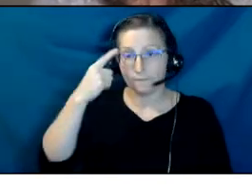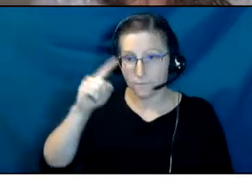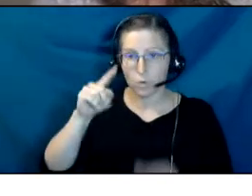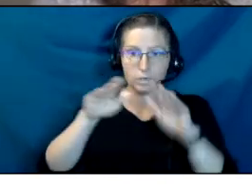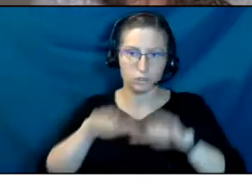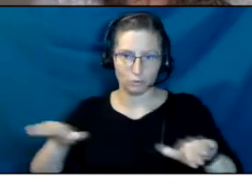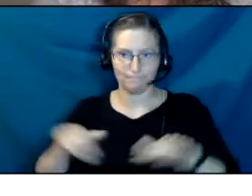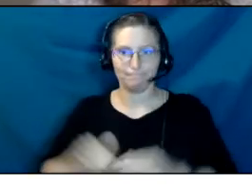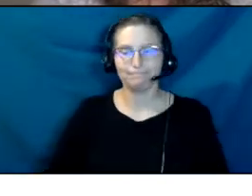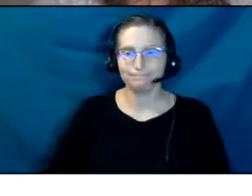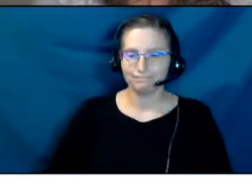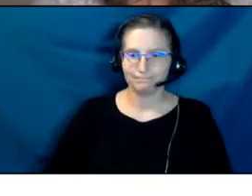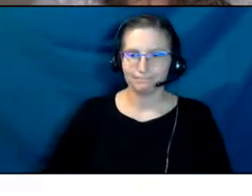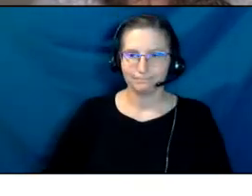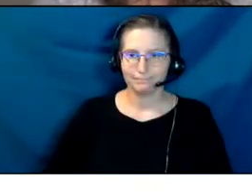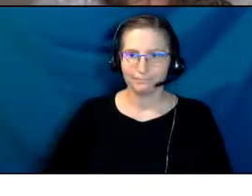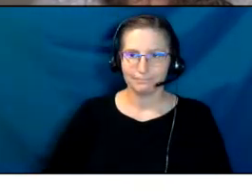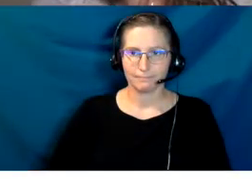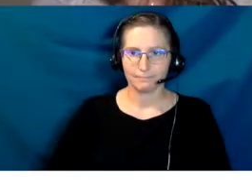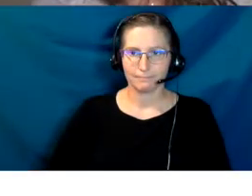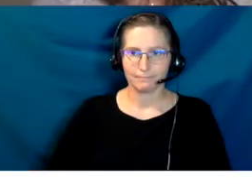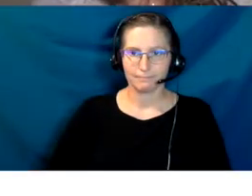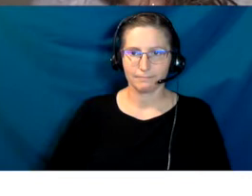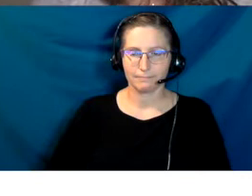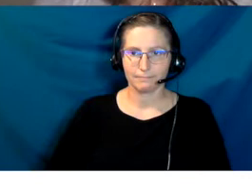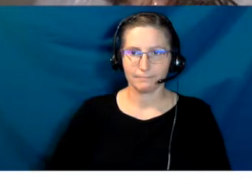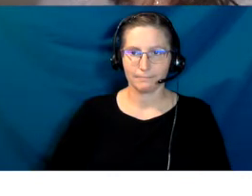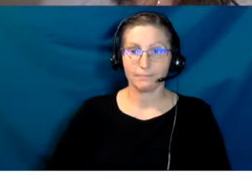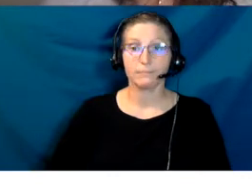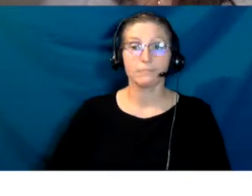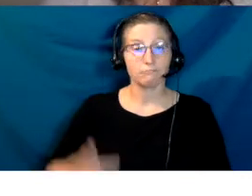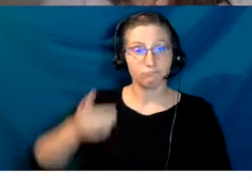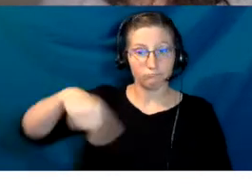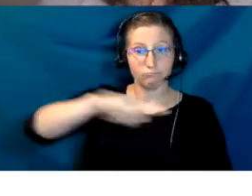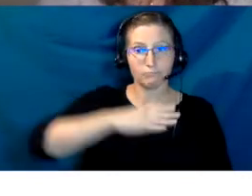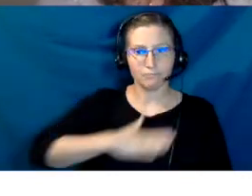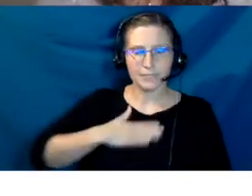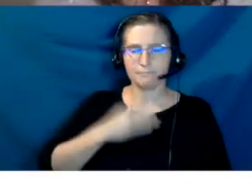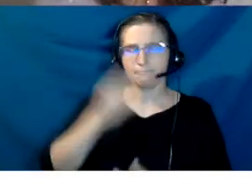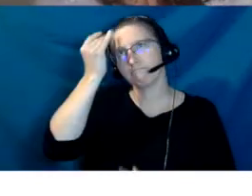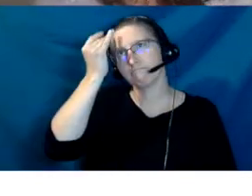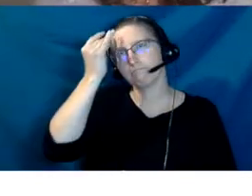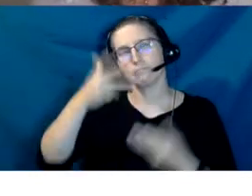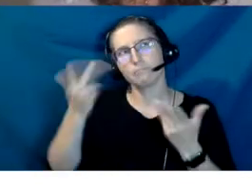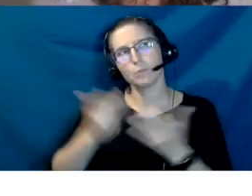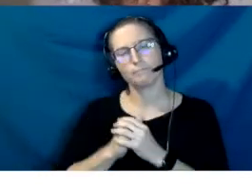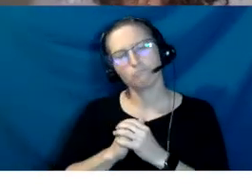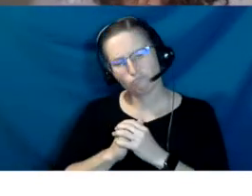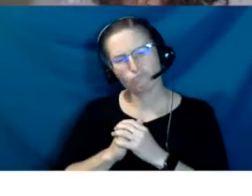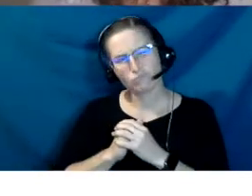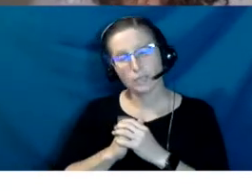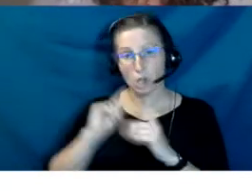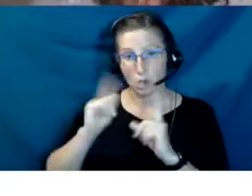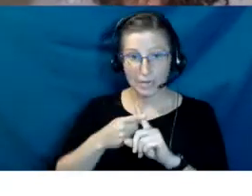I want you to just take a minute and think about what do you think of when you hear the